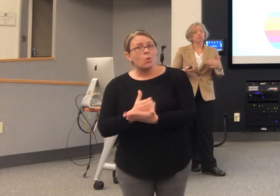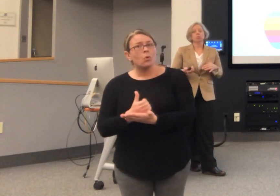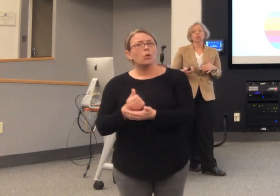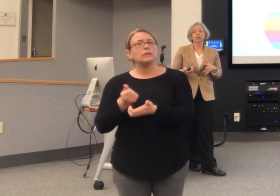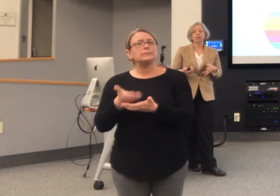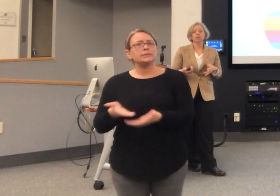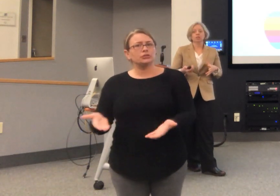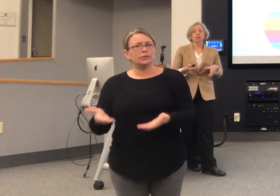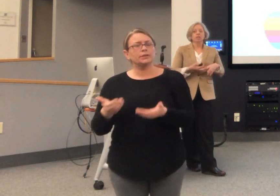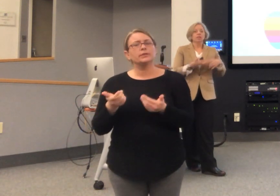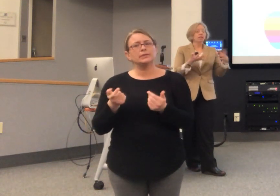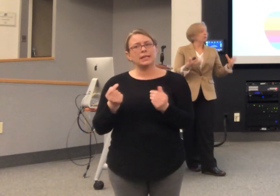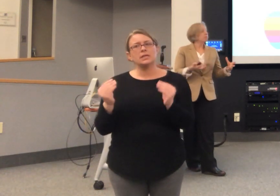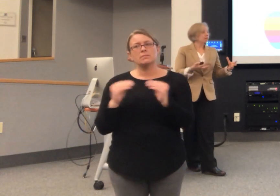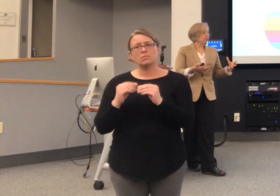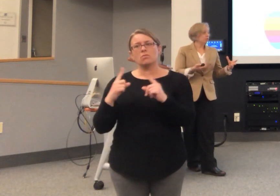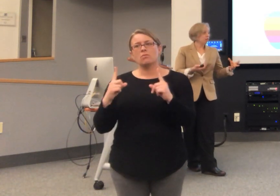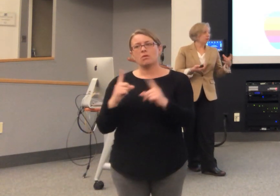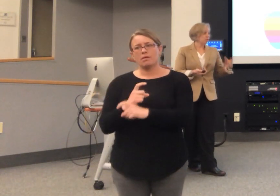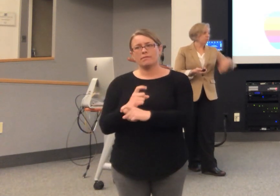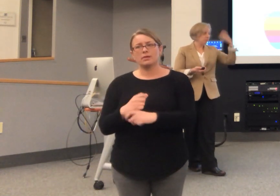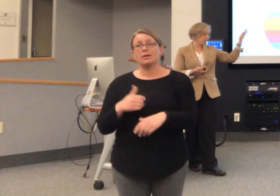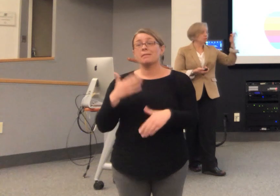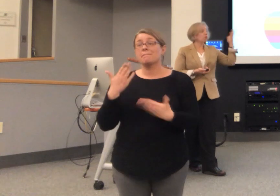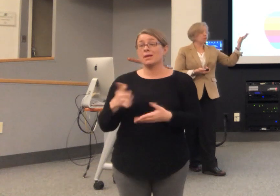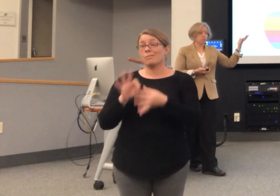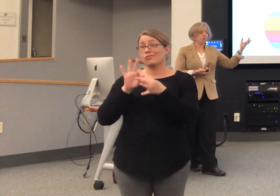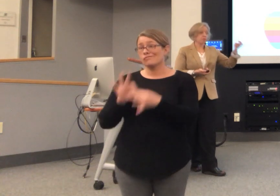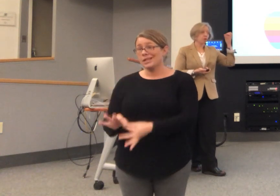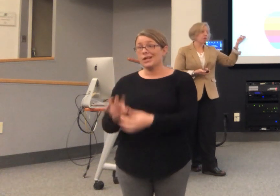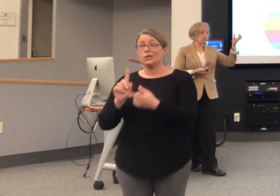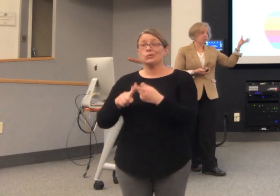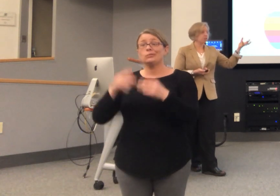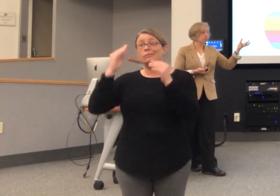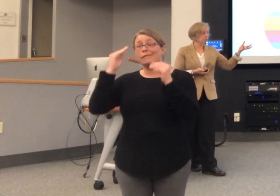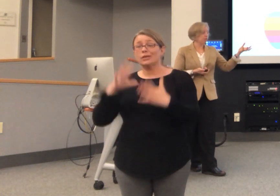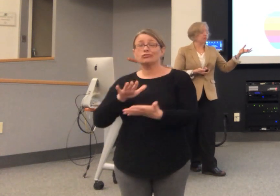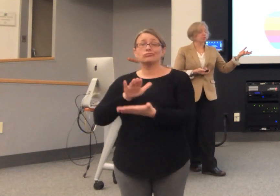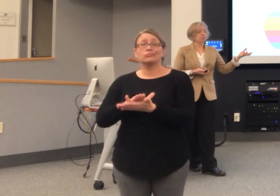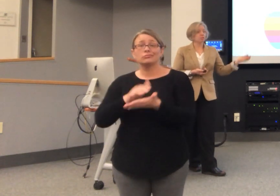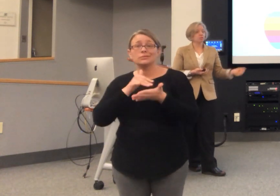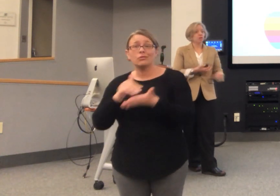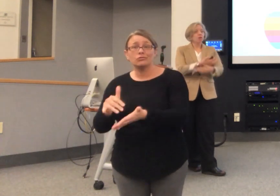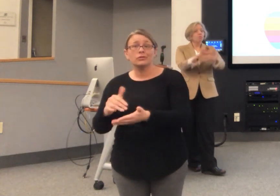because on one hand, it might be tied to your scholarship if it's a graduate seminar that's very closely tied to your research,